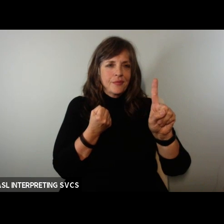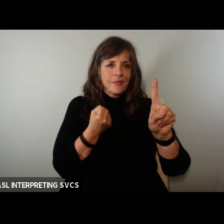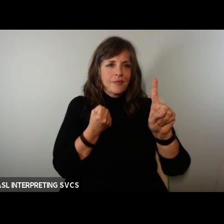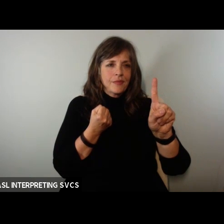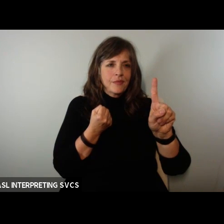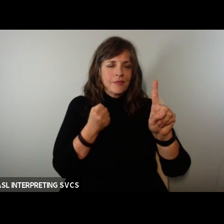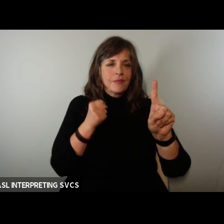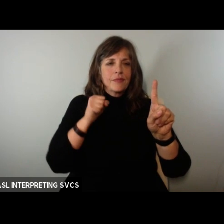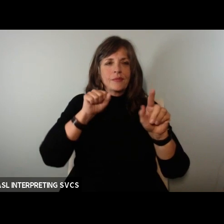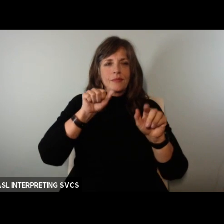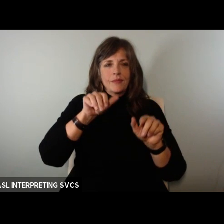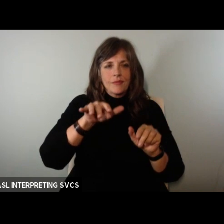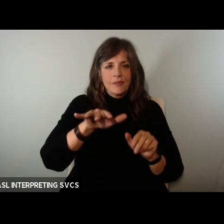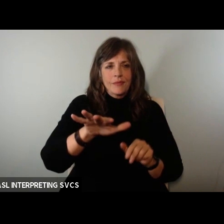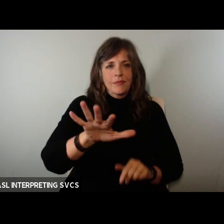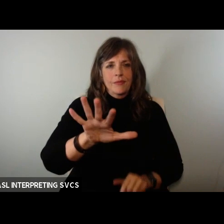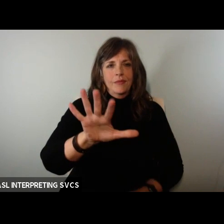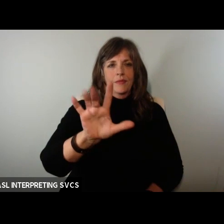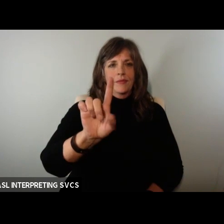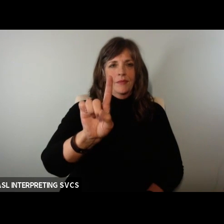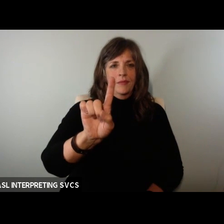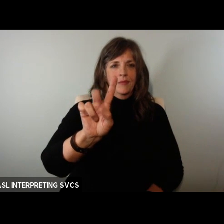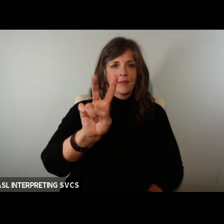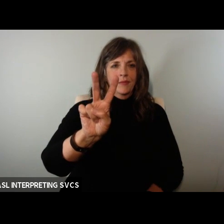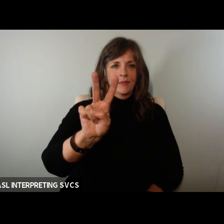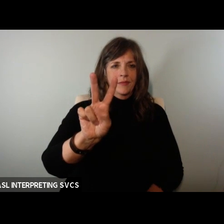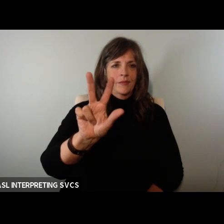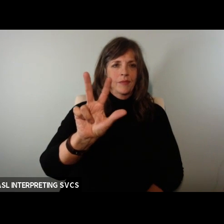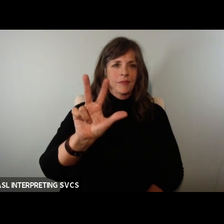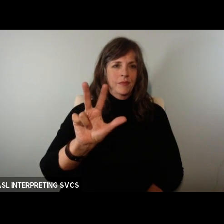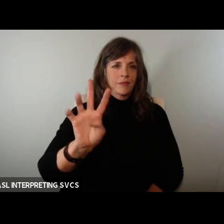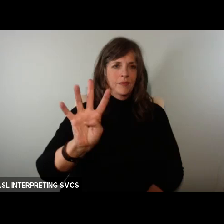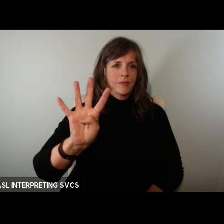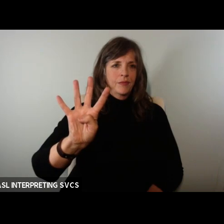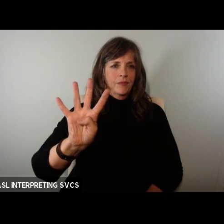Release, one, two, three, four, five.